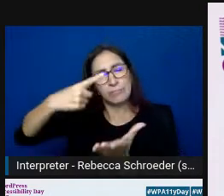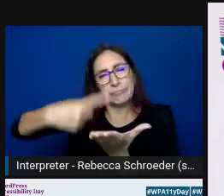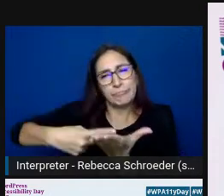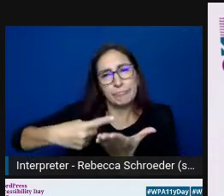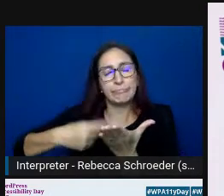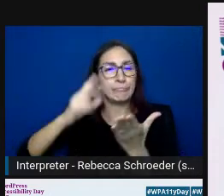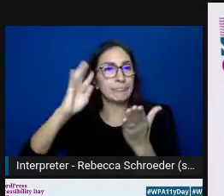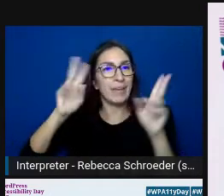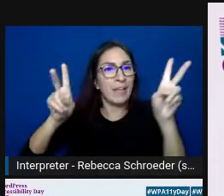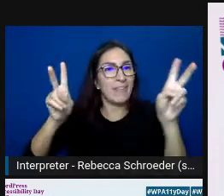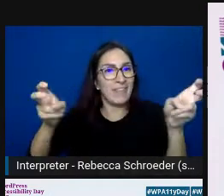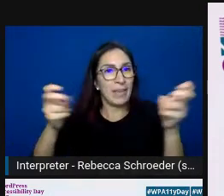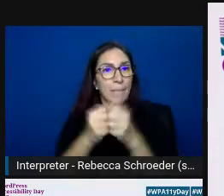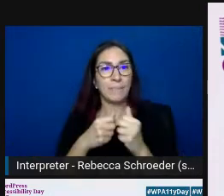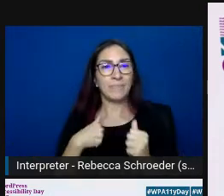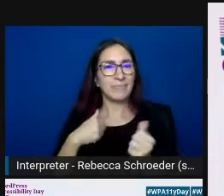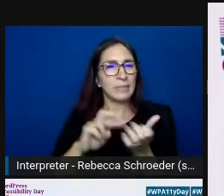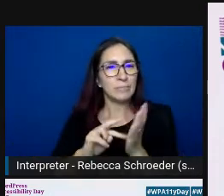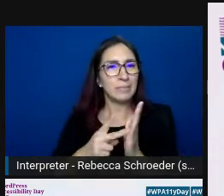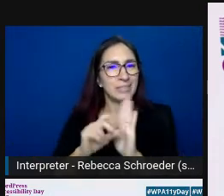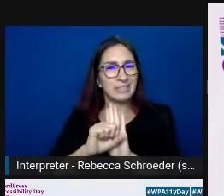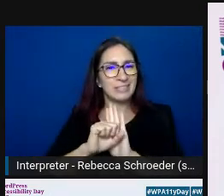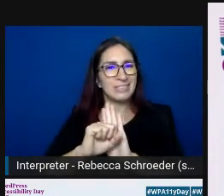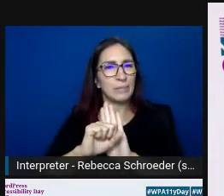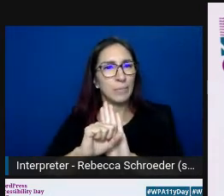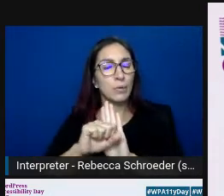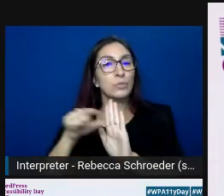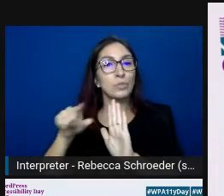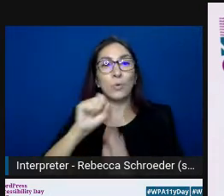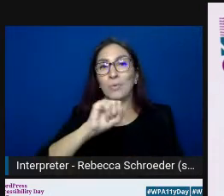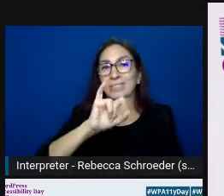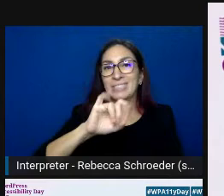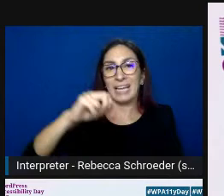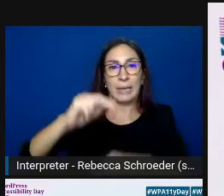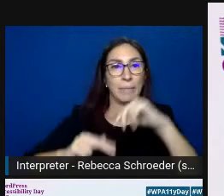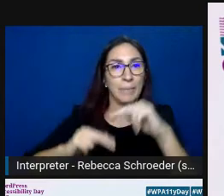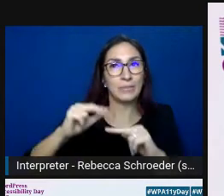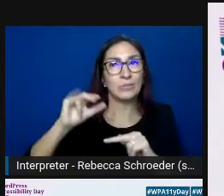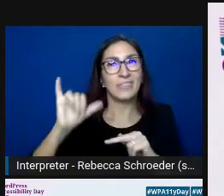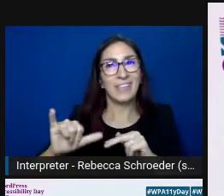and site builders is one of the ways in which many people choose to build a WordPress site.